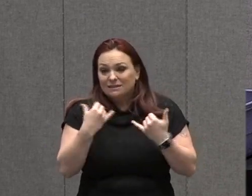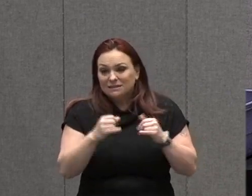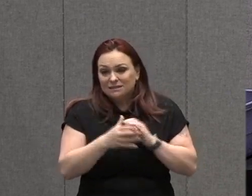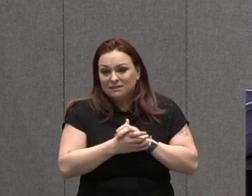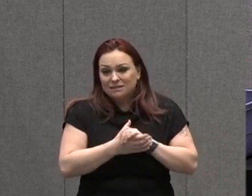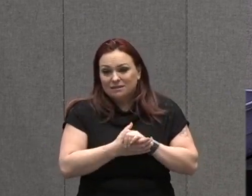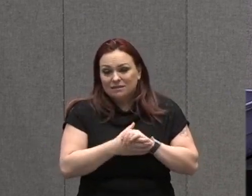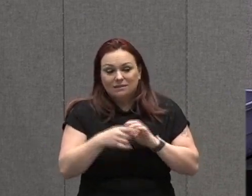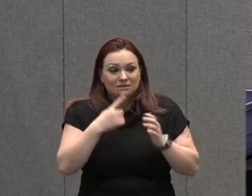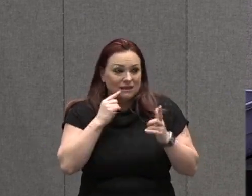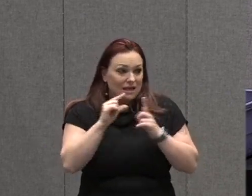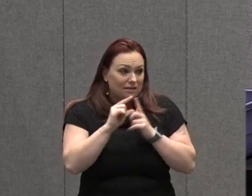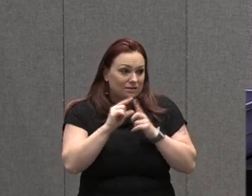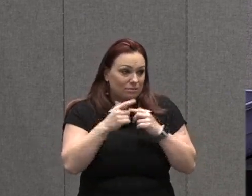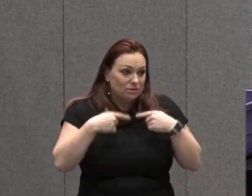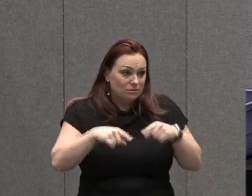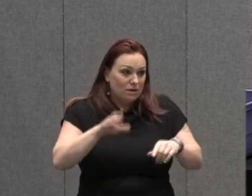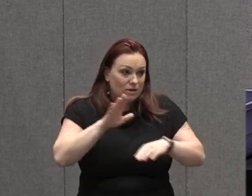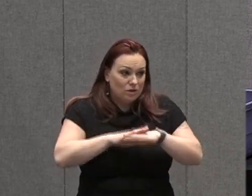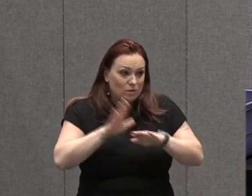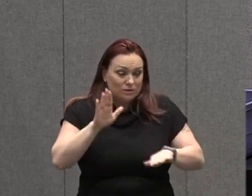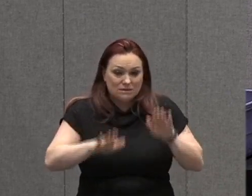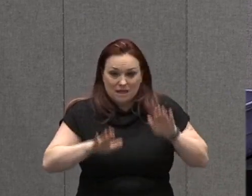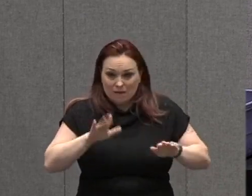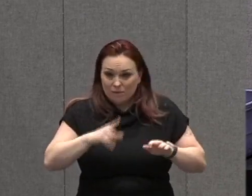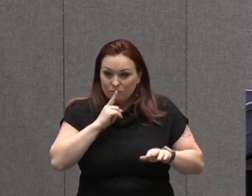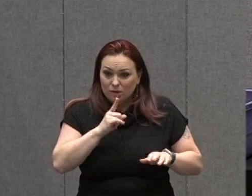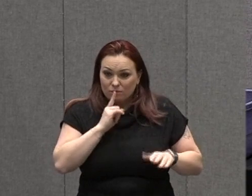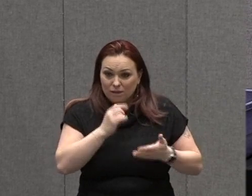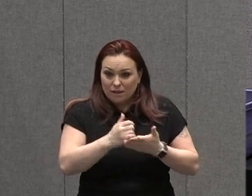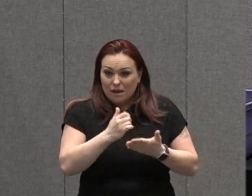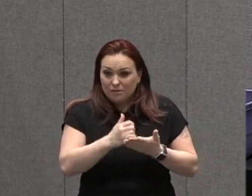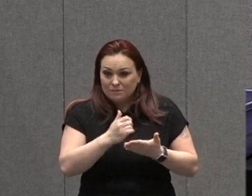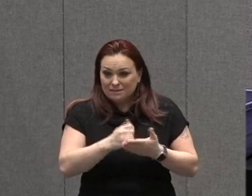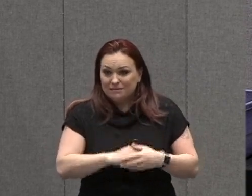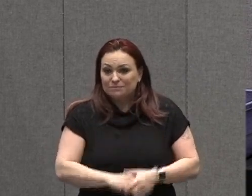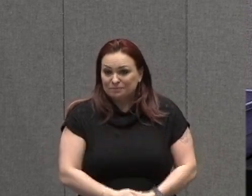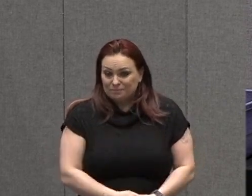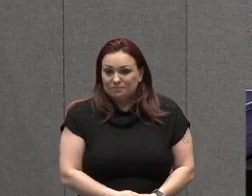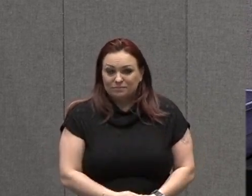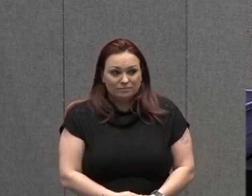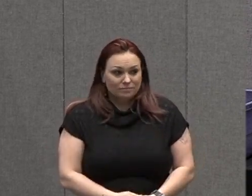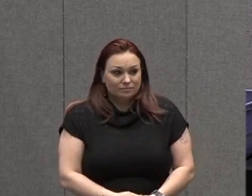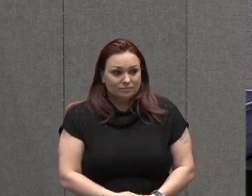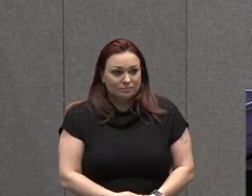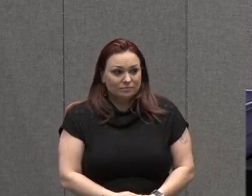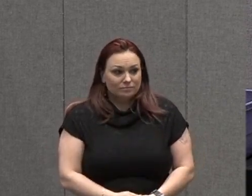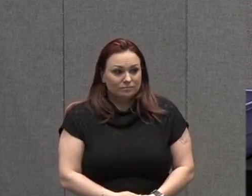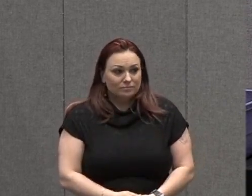Say these words while you tap it. It really really helps. Did they change the order?